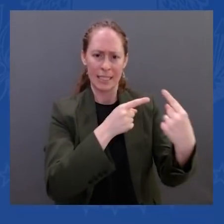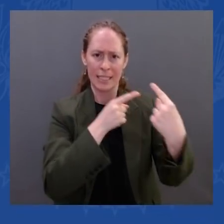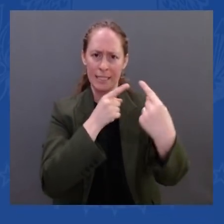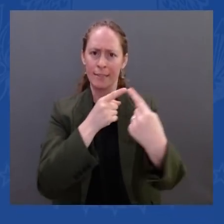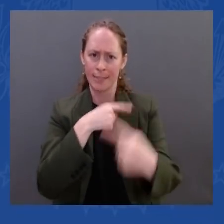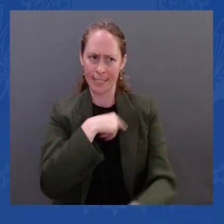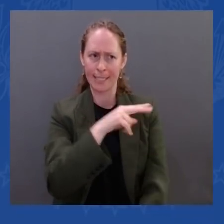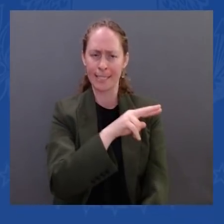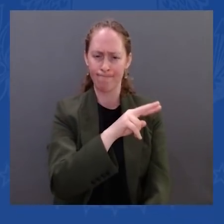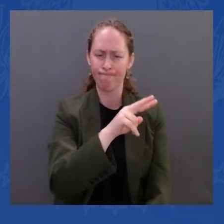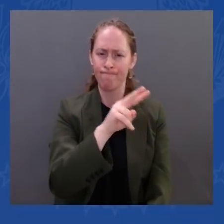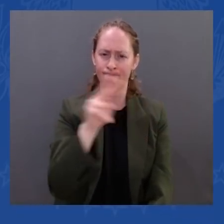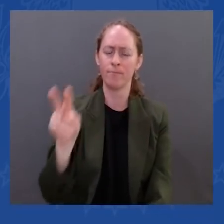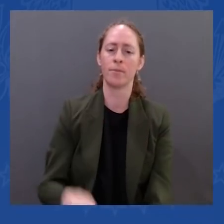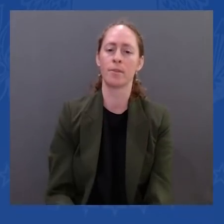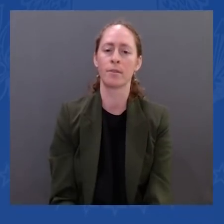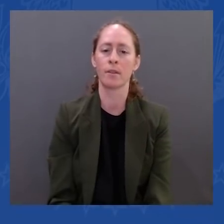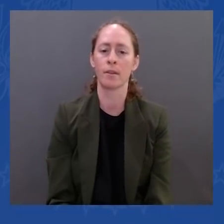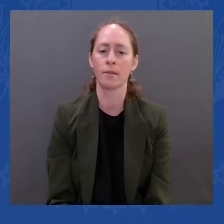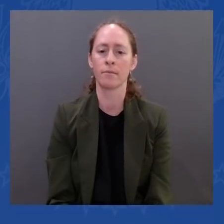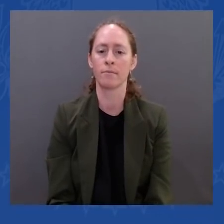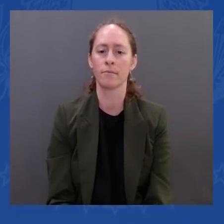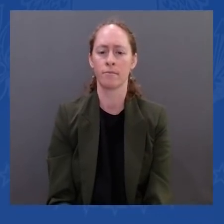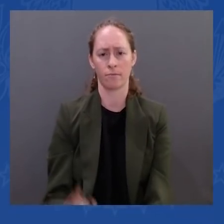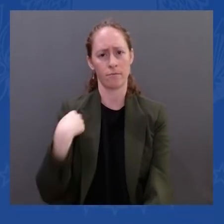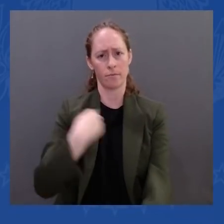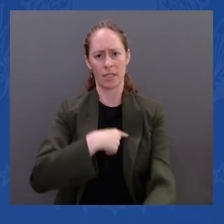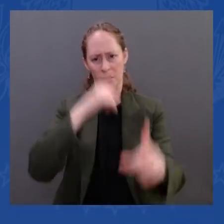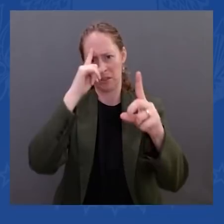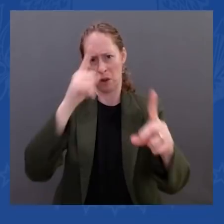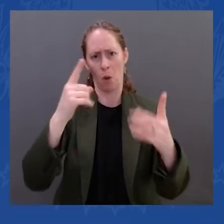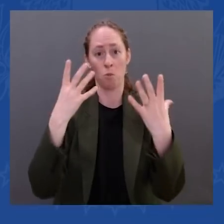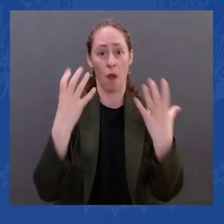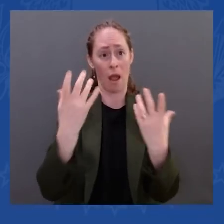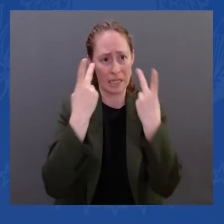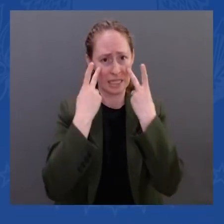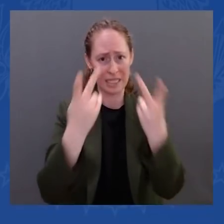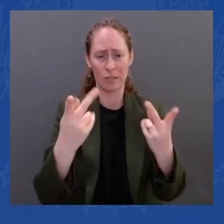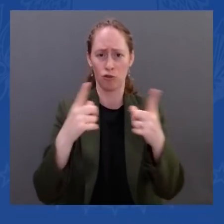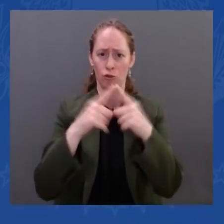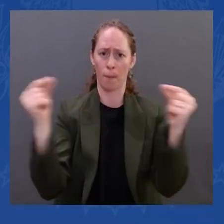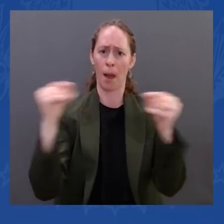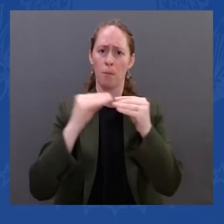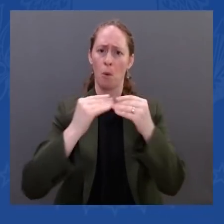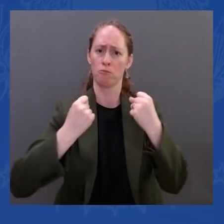A strong Japan and a strong U.S.-Japan alliance is a force for good in the region.